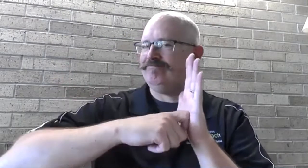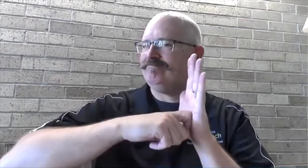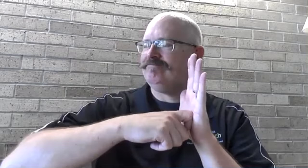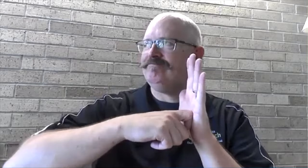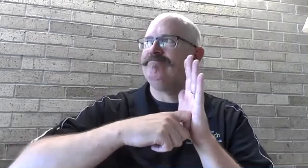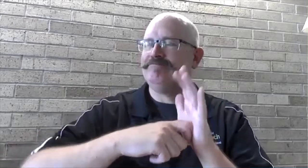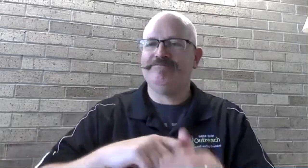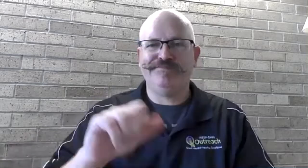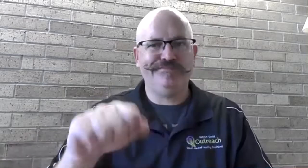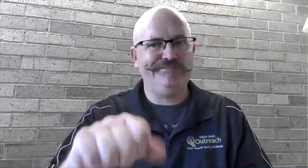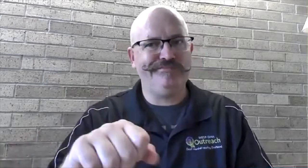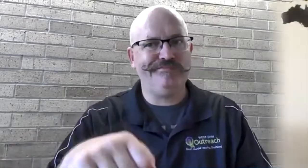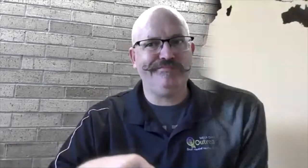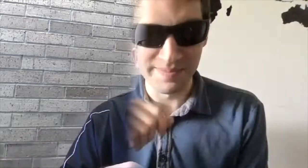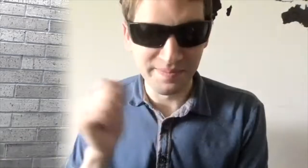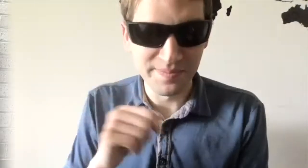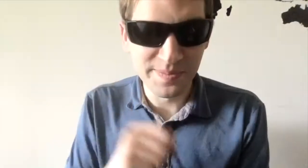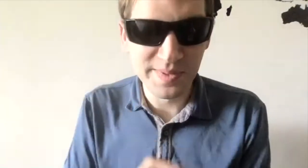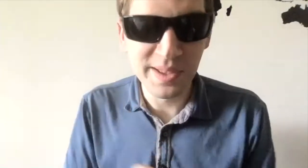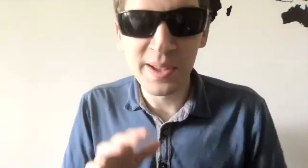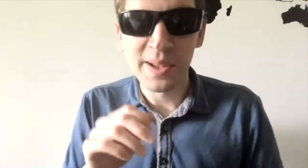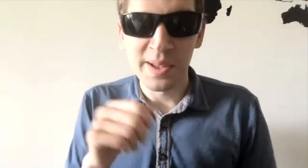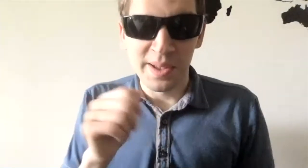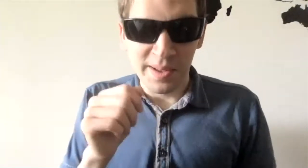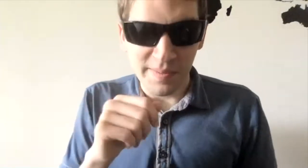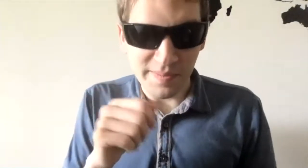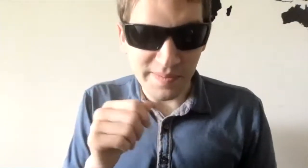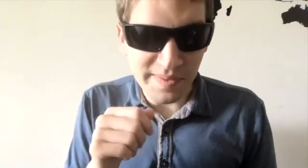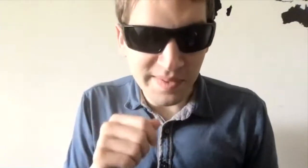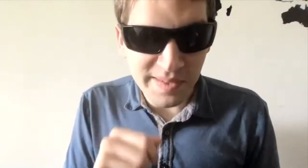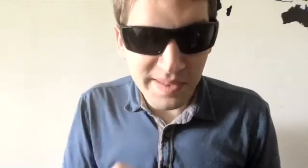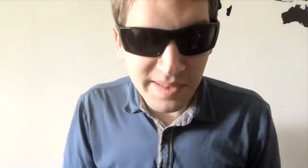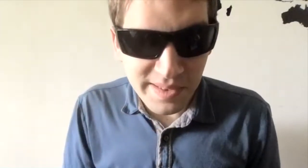(Scott) I think that word, ally, is a key term.